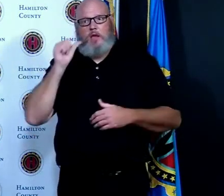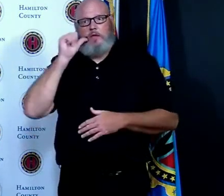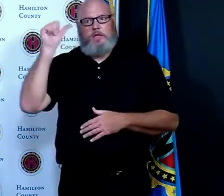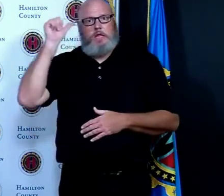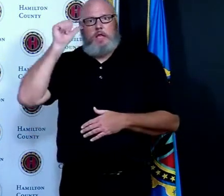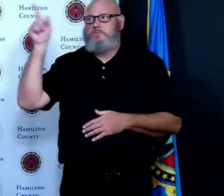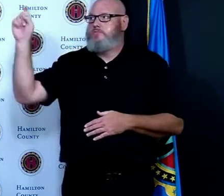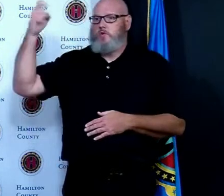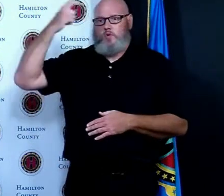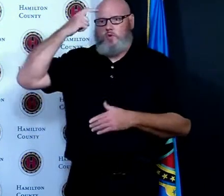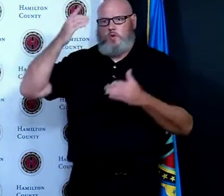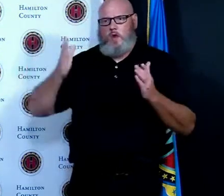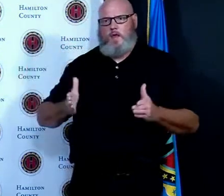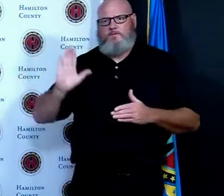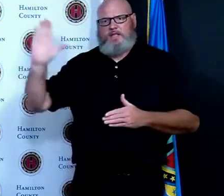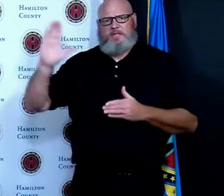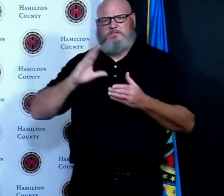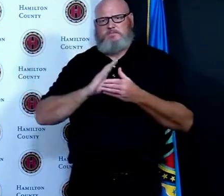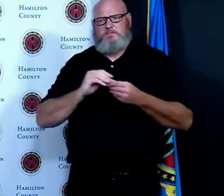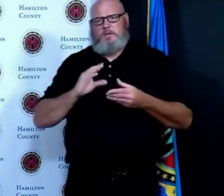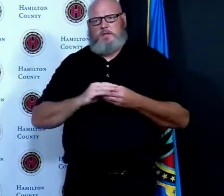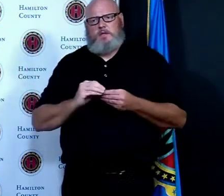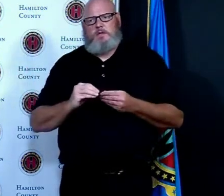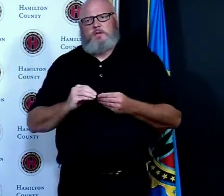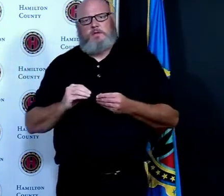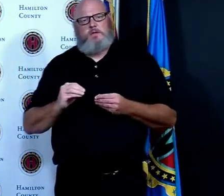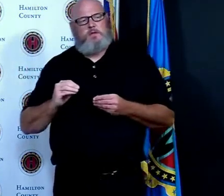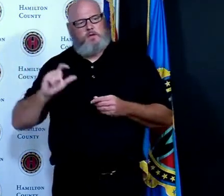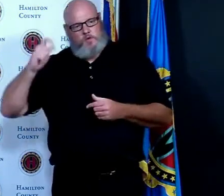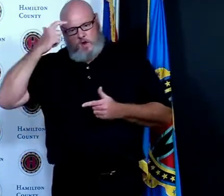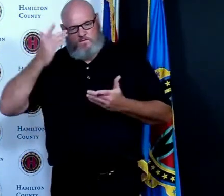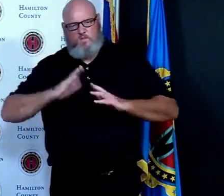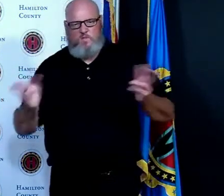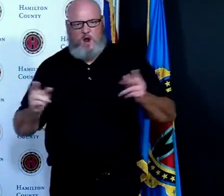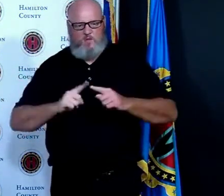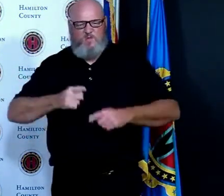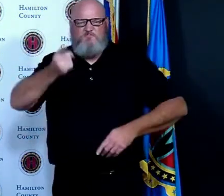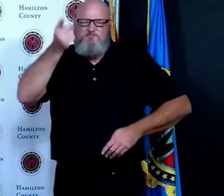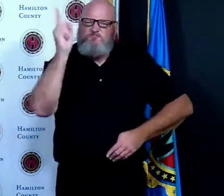action at the state level although he is he has said he's not going to do that and I wonder if